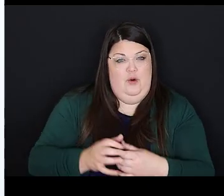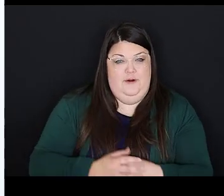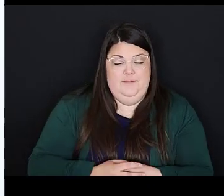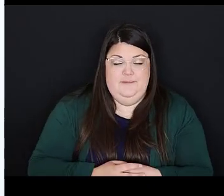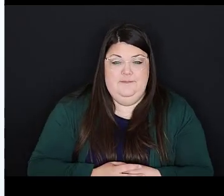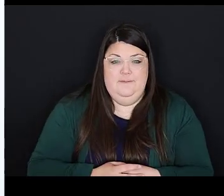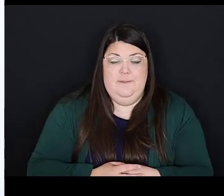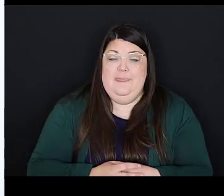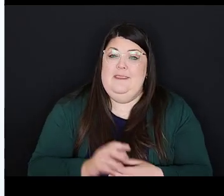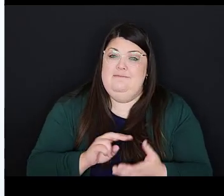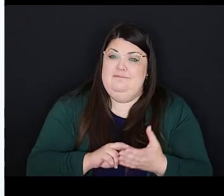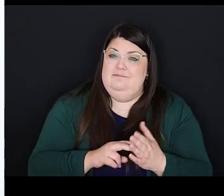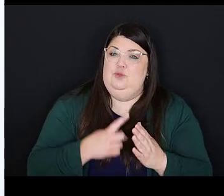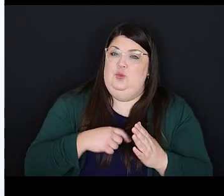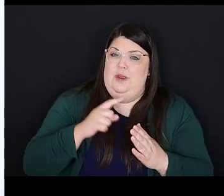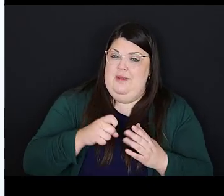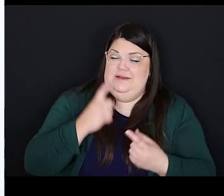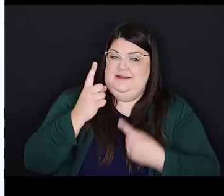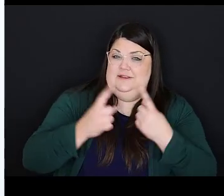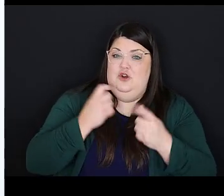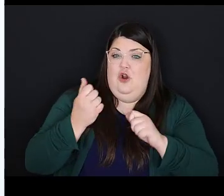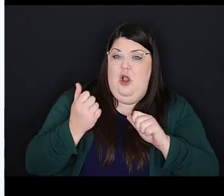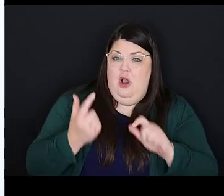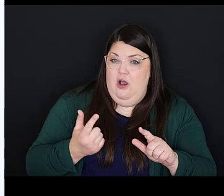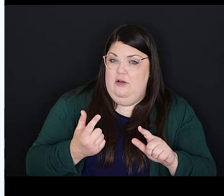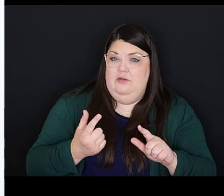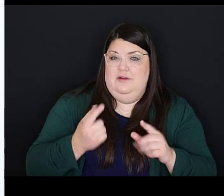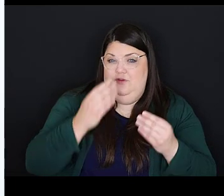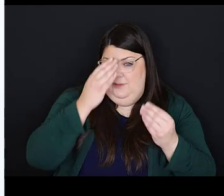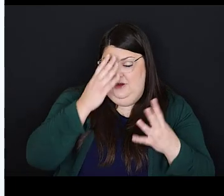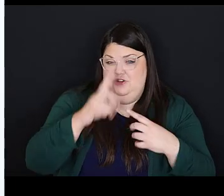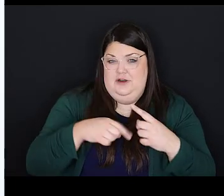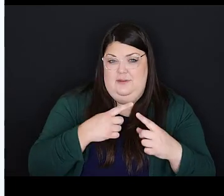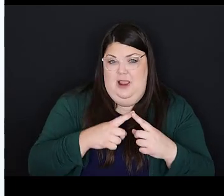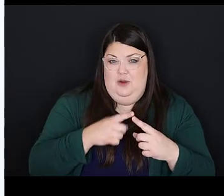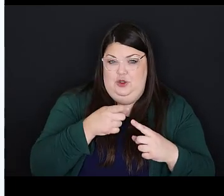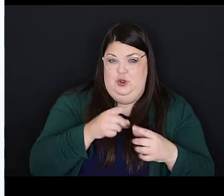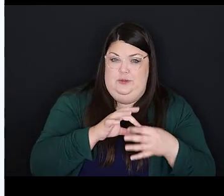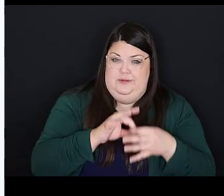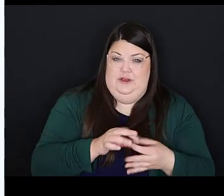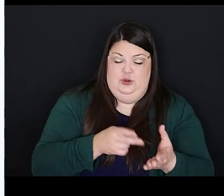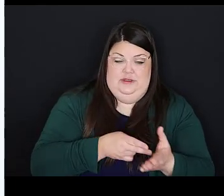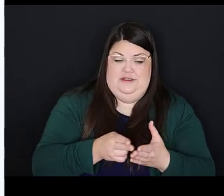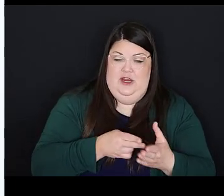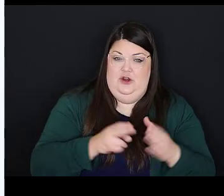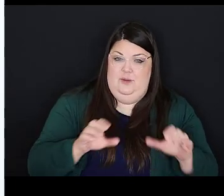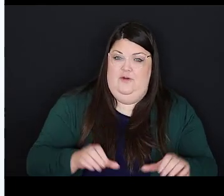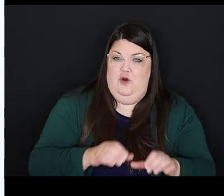information about you that is in the integrity and performance system currently referred to